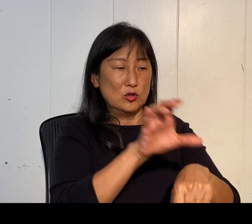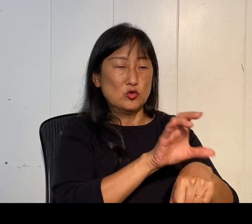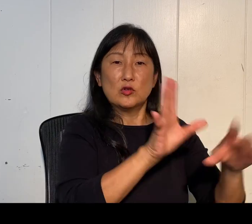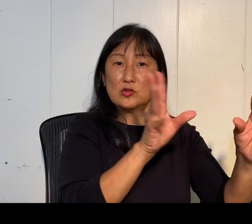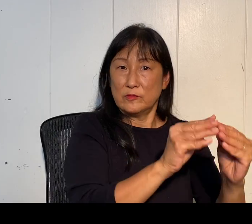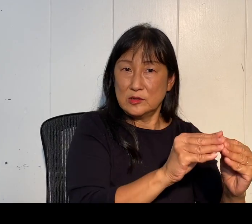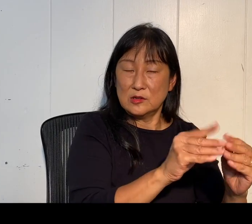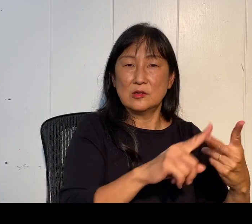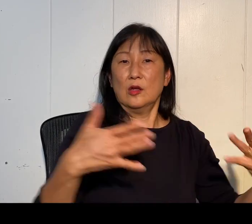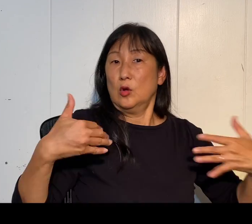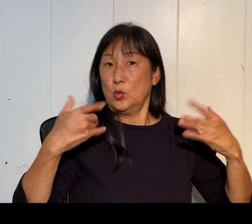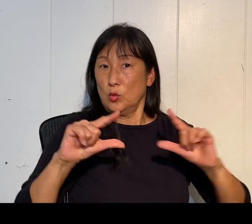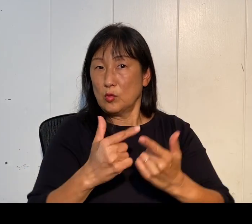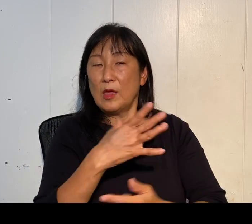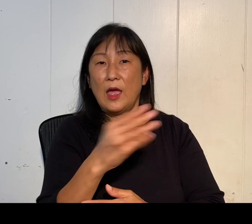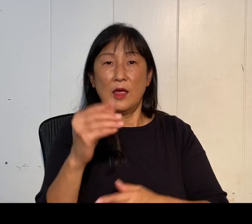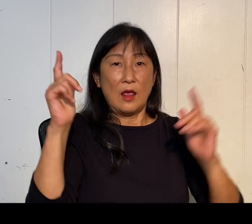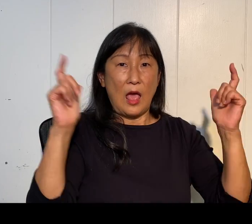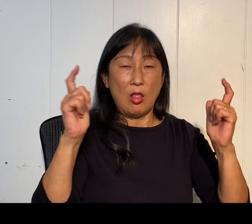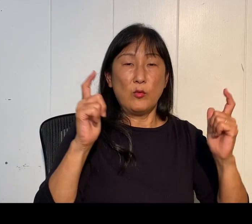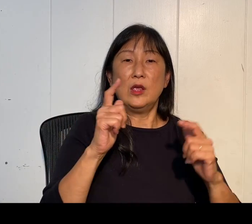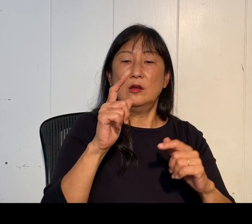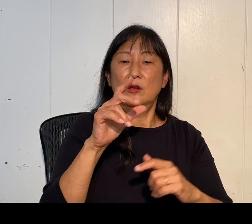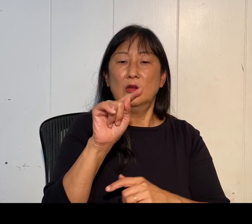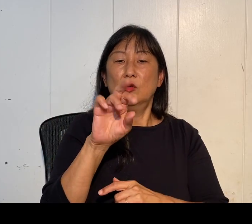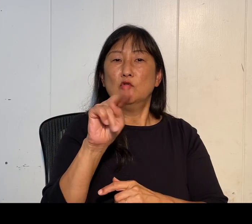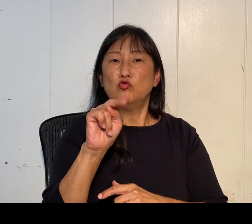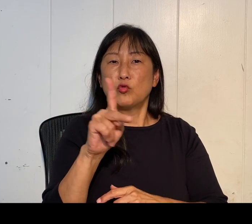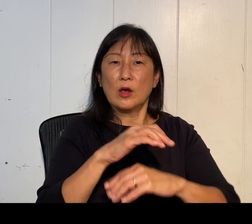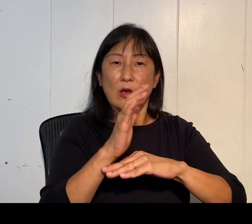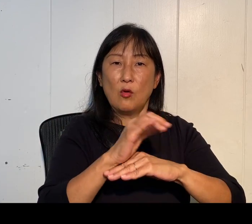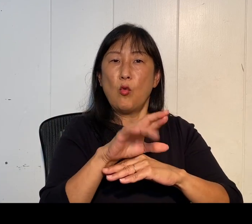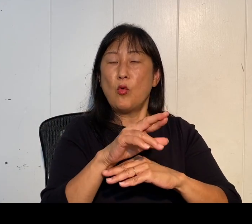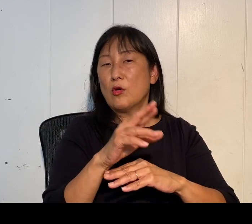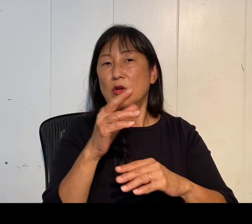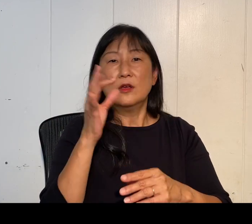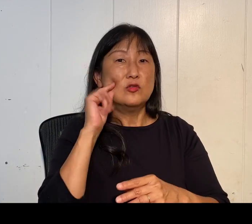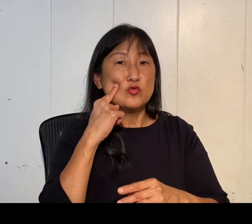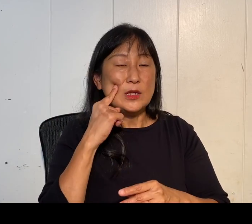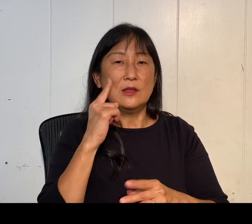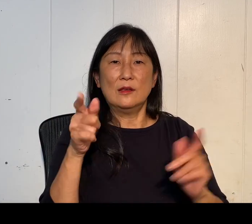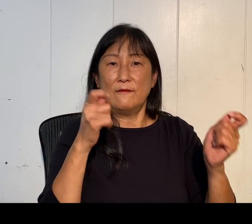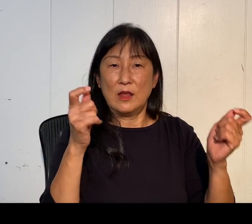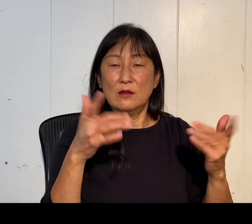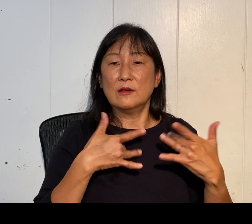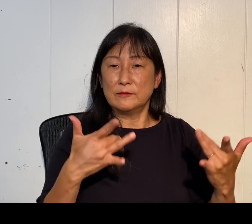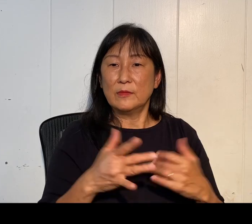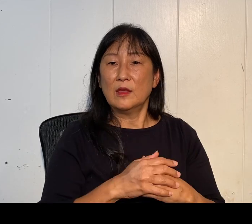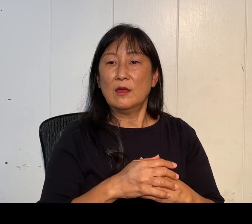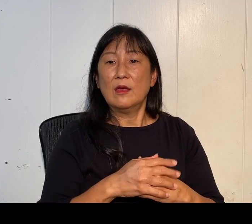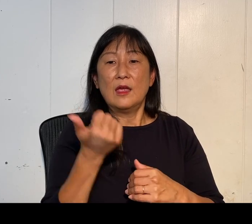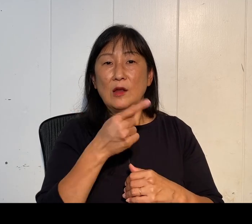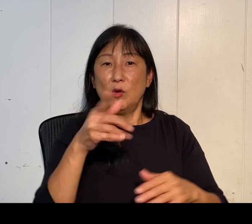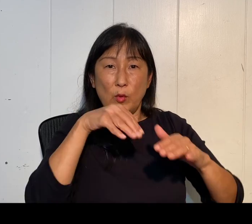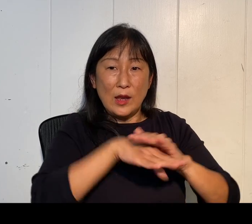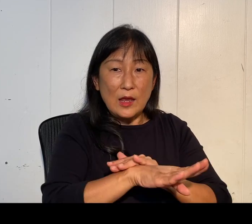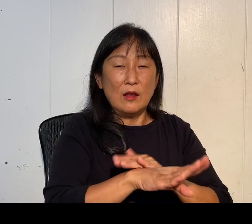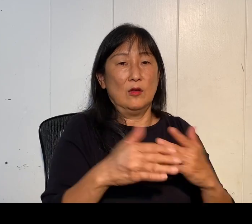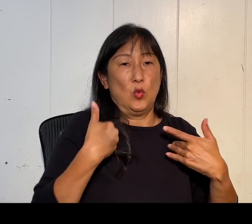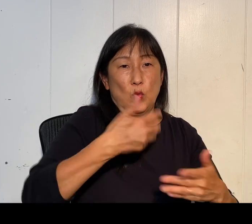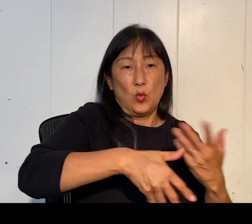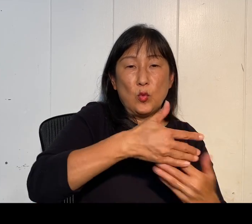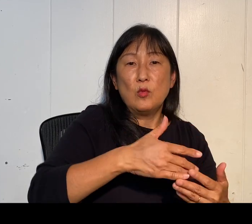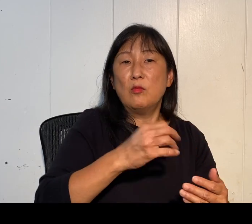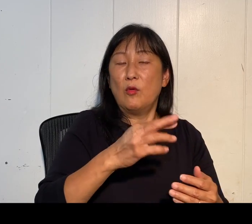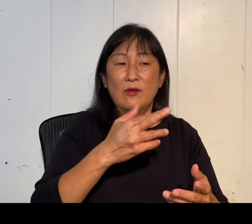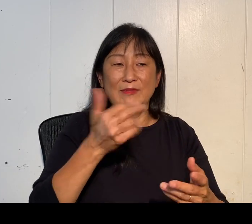church services, youth groups, and the Trunk or Treat Halloween event. Those who attended services or youth group activities are at higher risk than those who participated only in the drive-